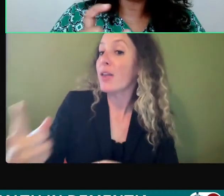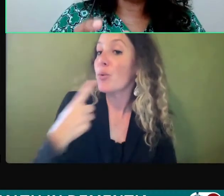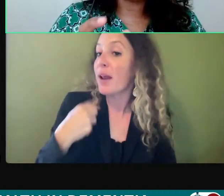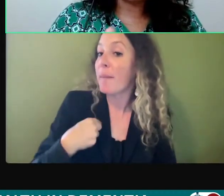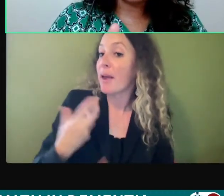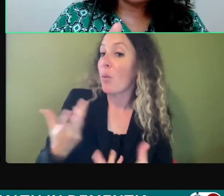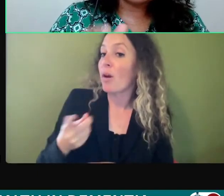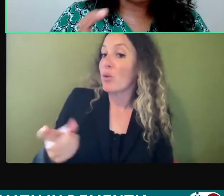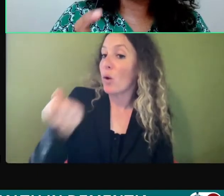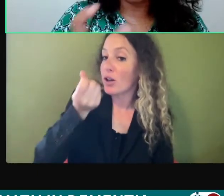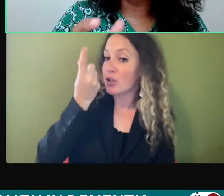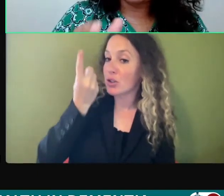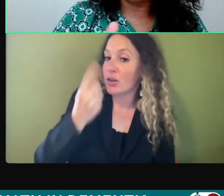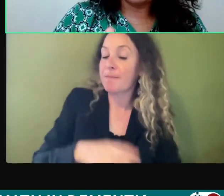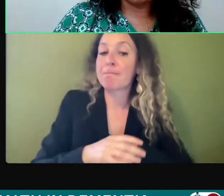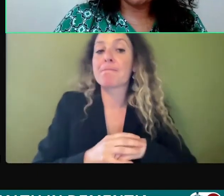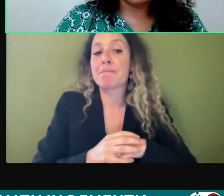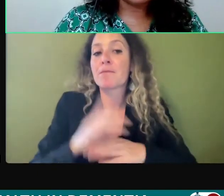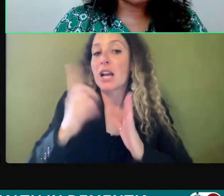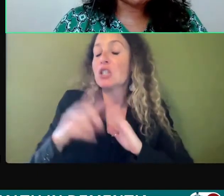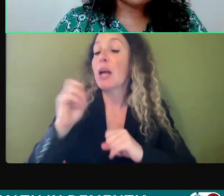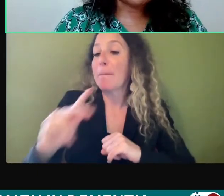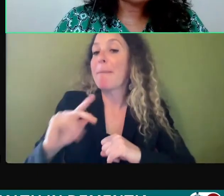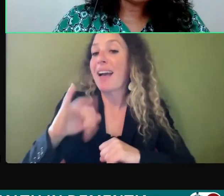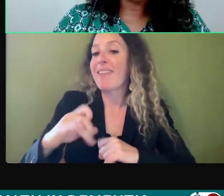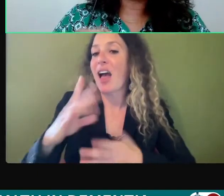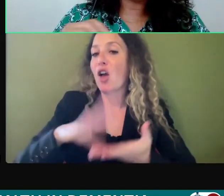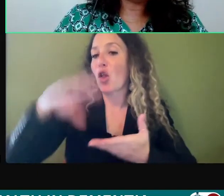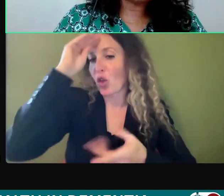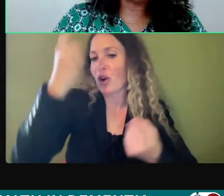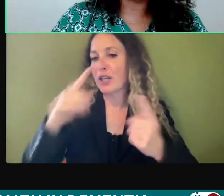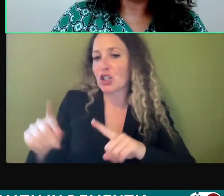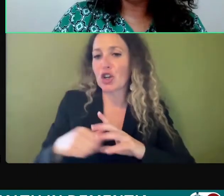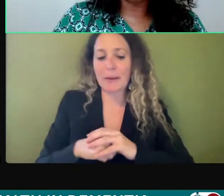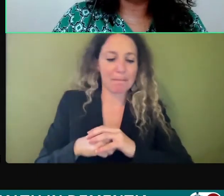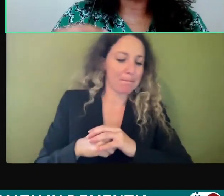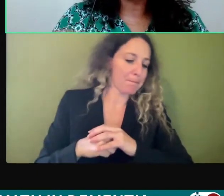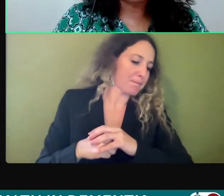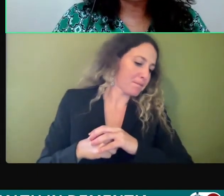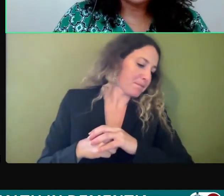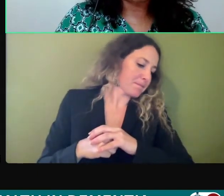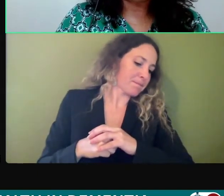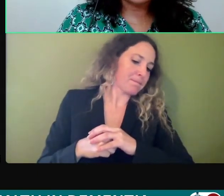To understand and check back that that learning is occurring, as well as mailing or emailing out an